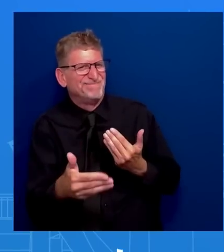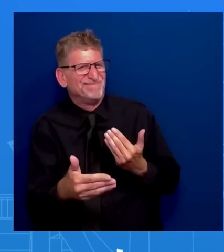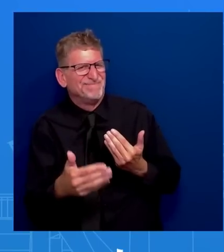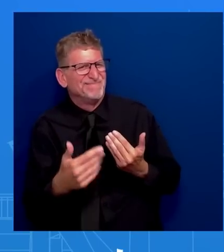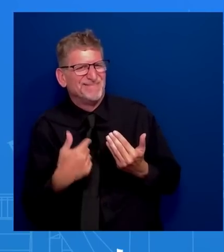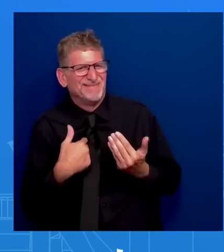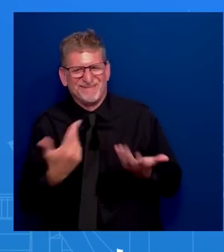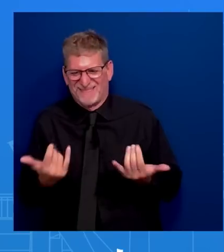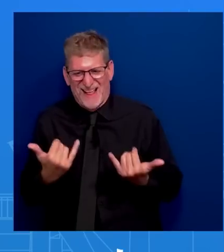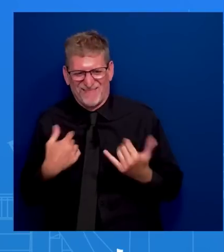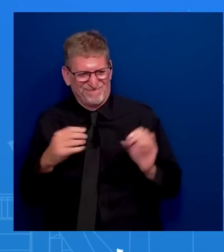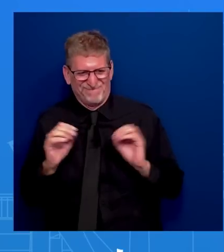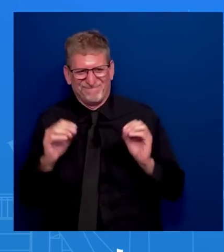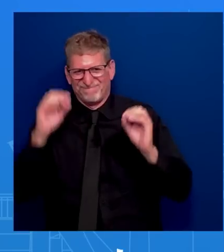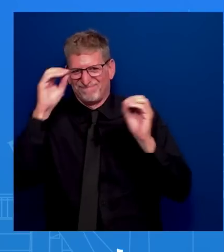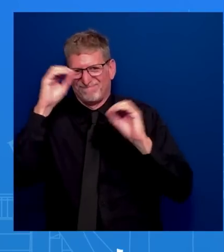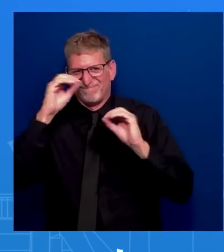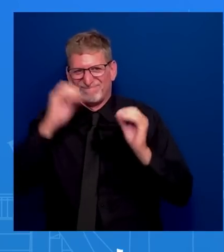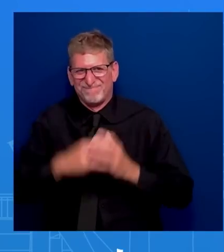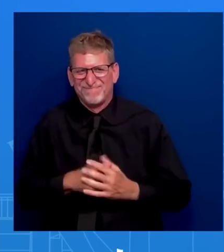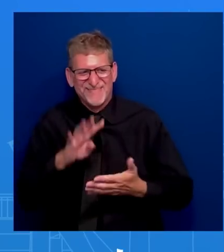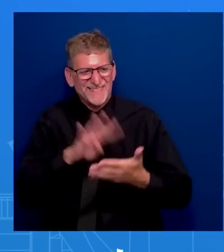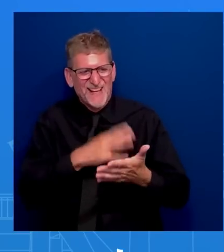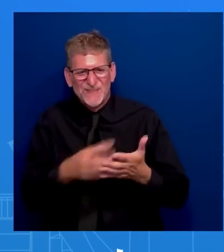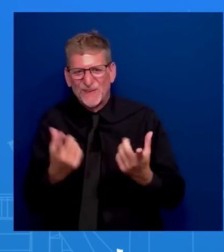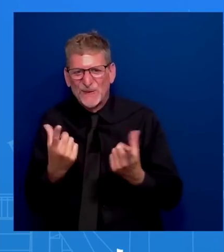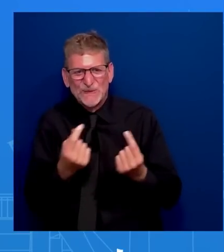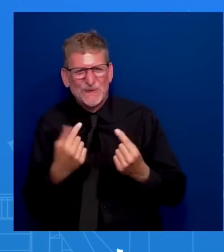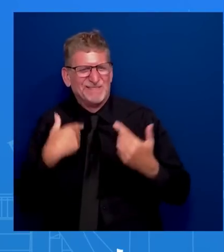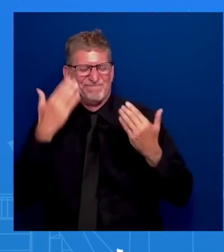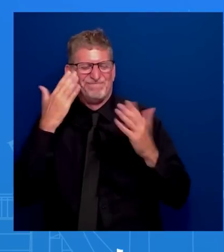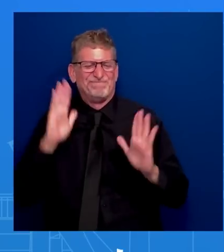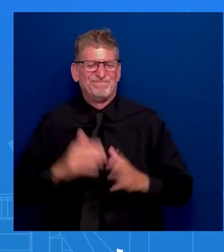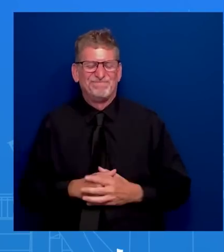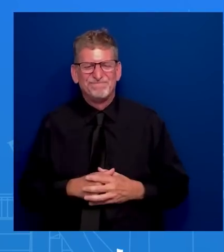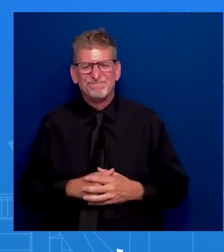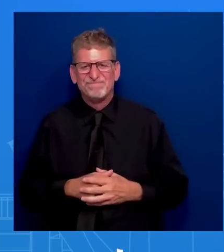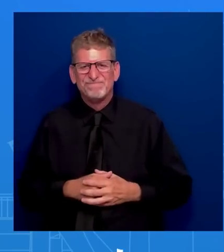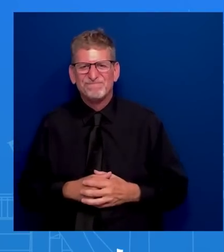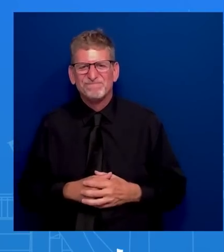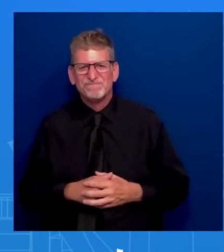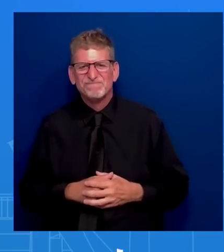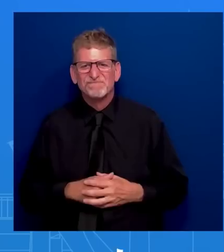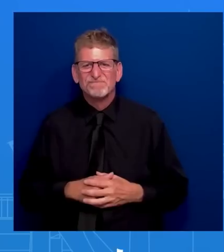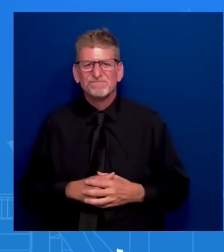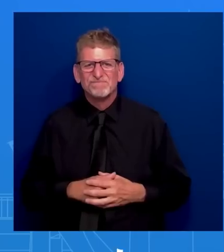The Press: And would he -- I know you spoke to this before, but would he come back from that to sign the reconciliation bill? Ms. Jean-Pierre: Well, you know, first, we --